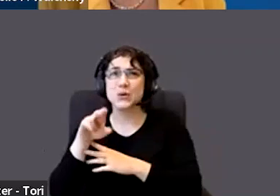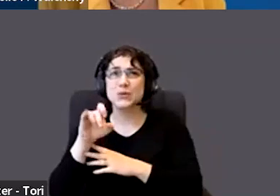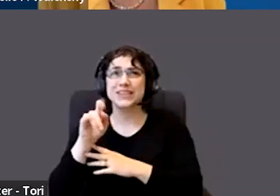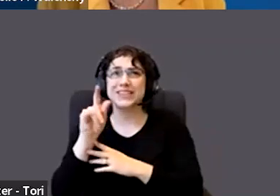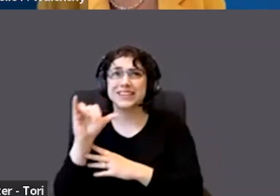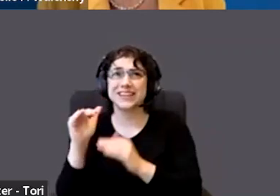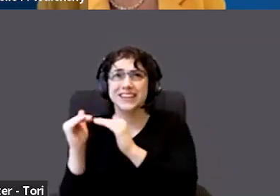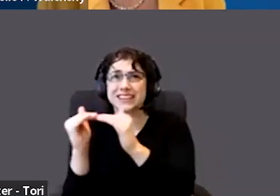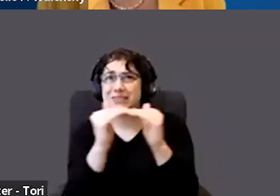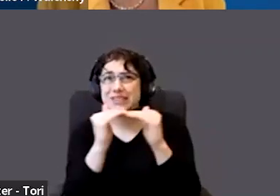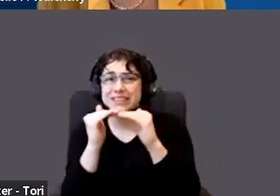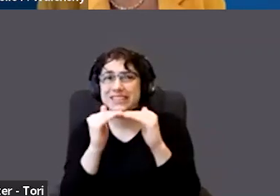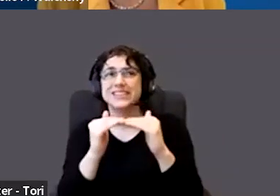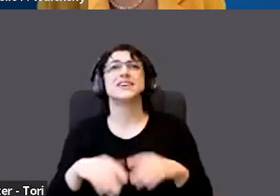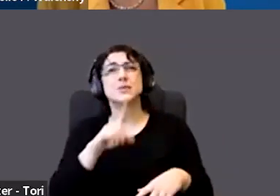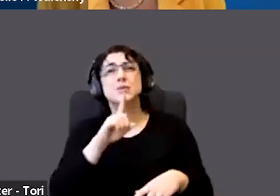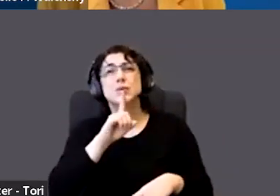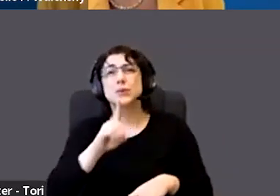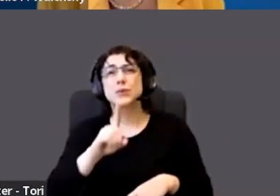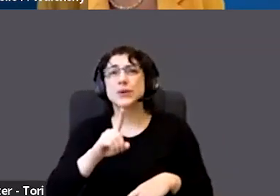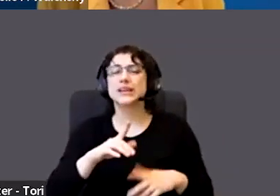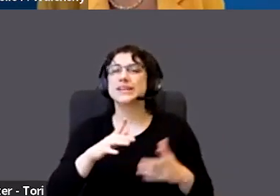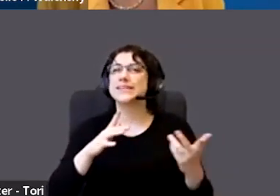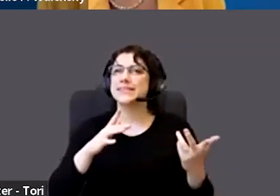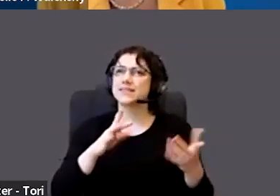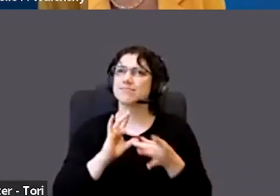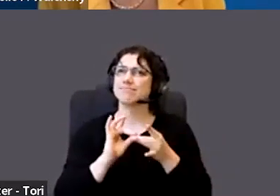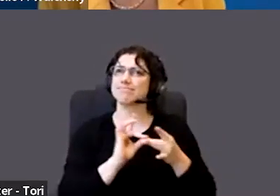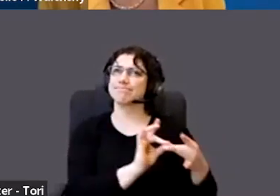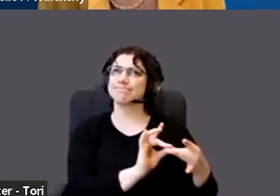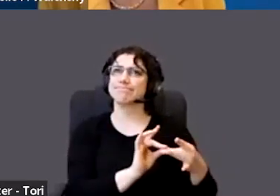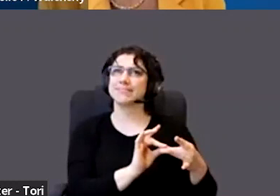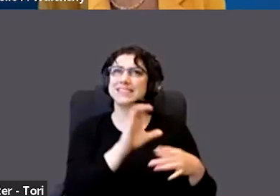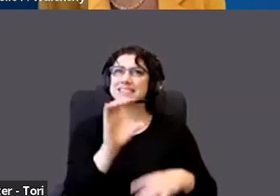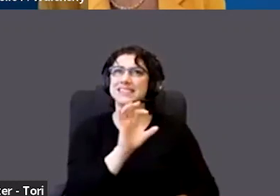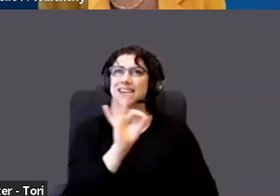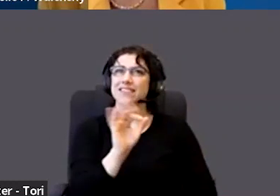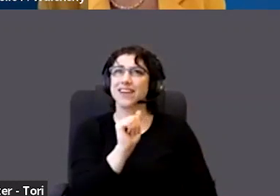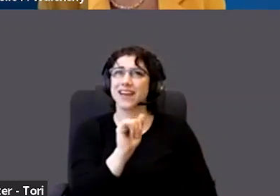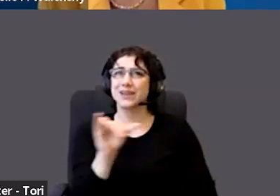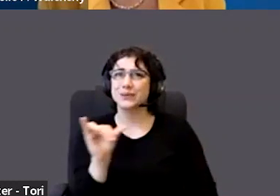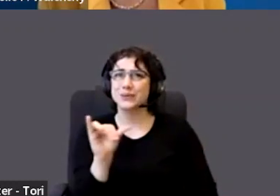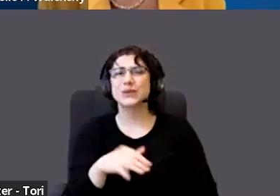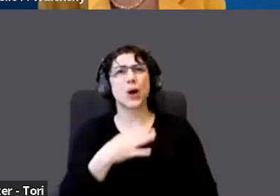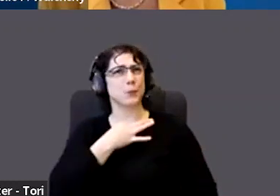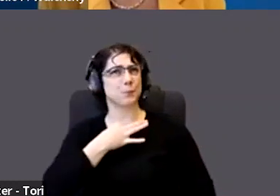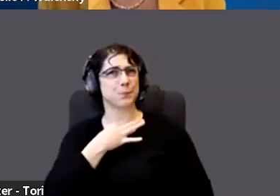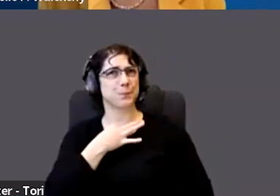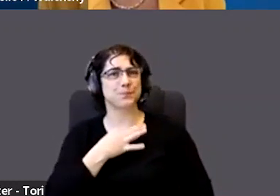And it really ducktails into the CFA as well. I'm curious because, you know, from my standpoint we've worked